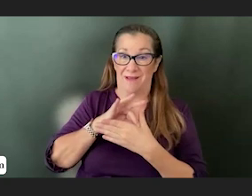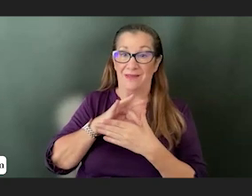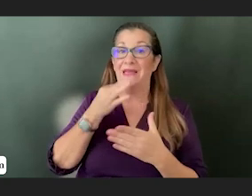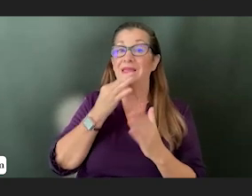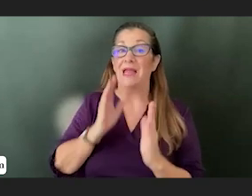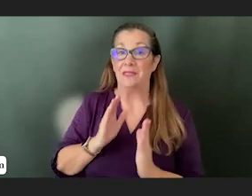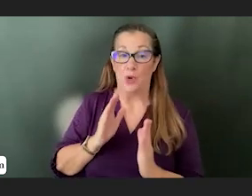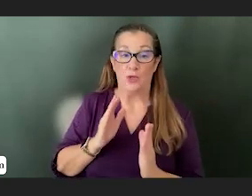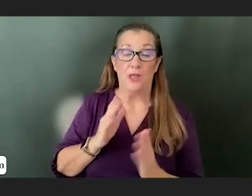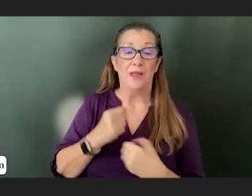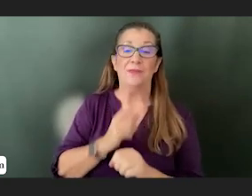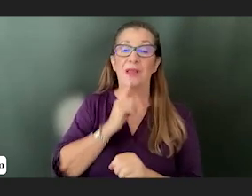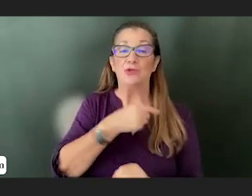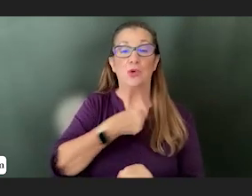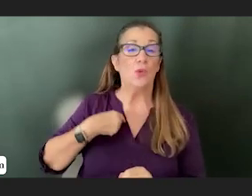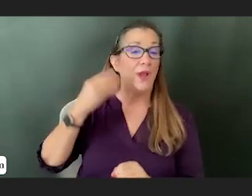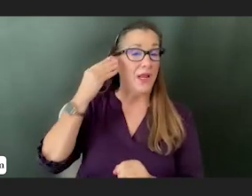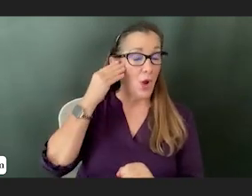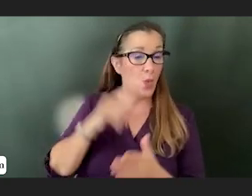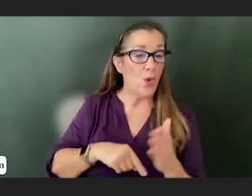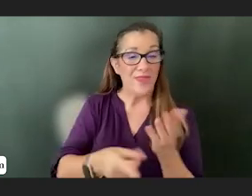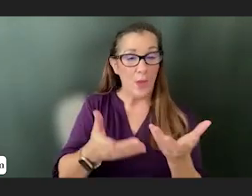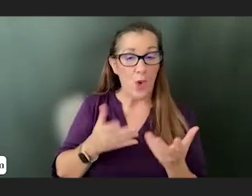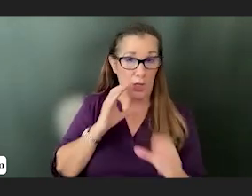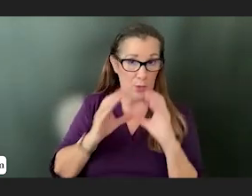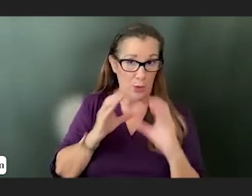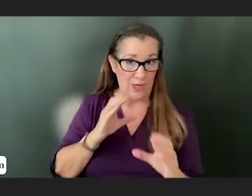And make sure we know what they want. Communicated through that image.